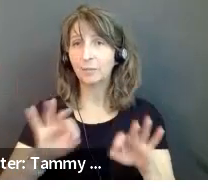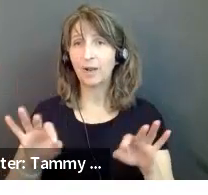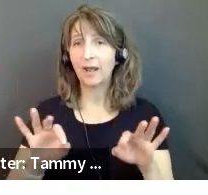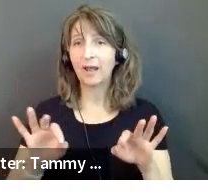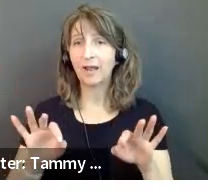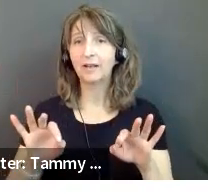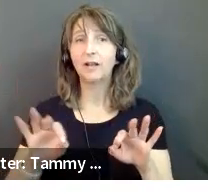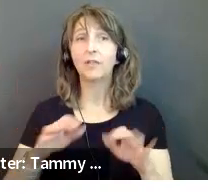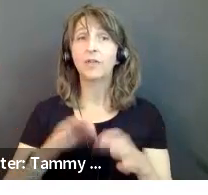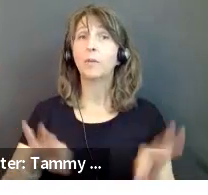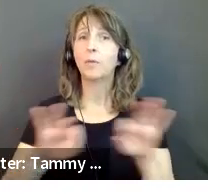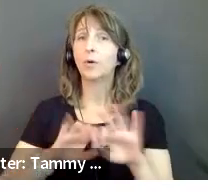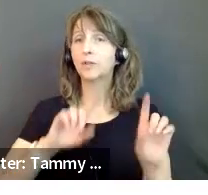The importance of reporting.